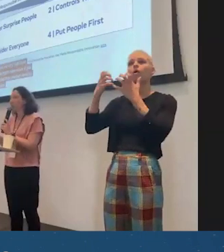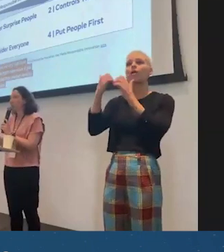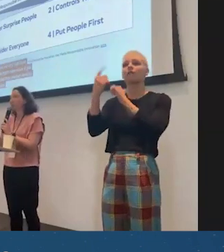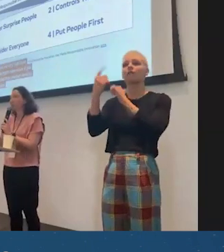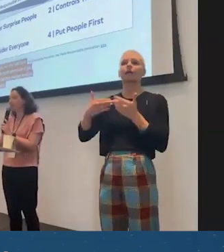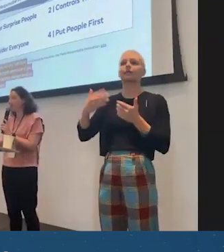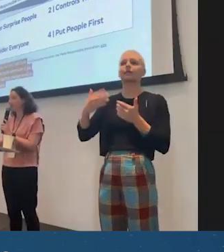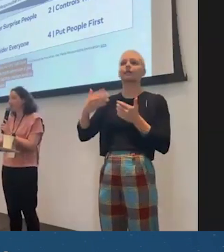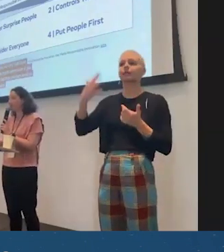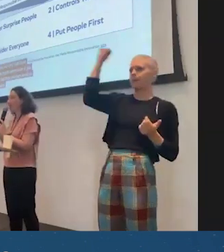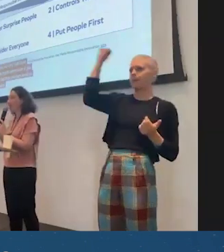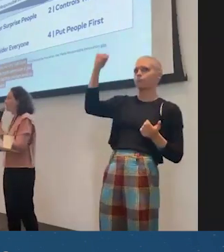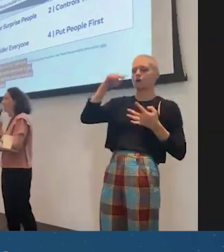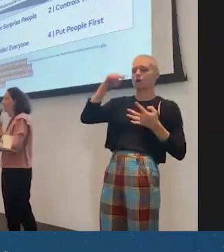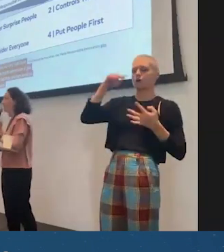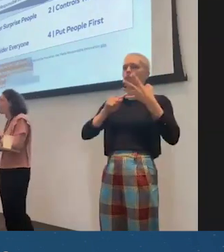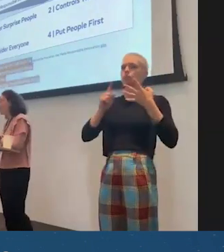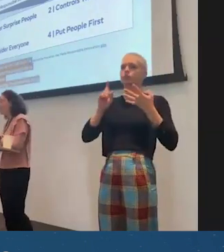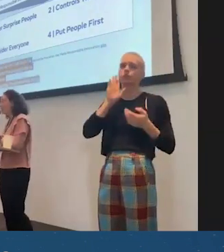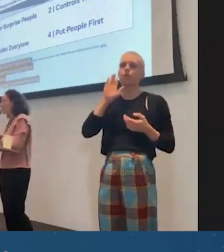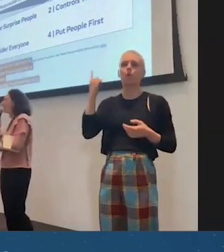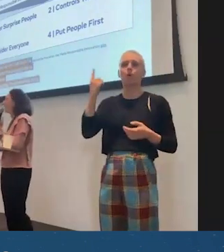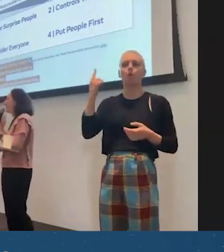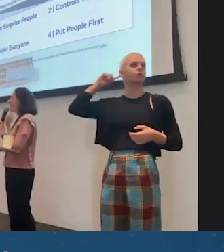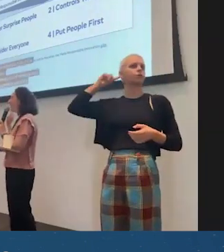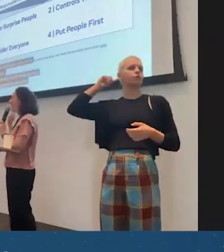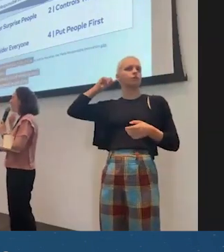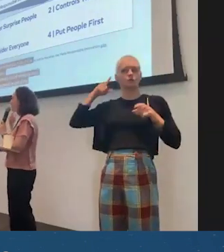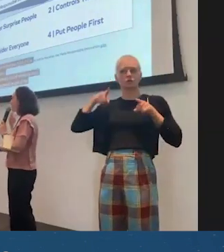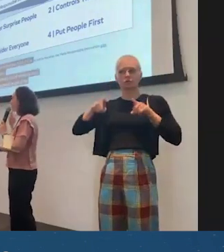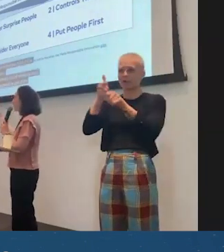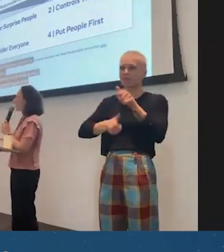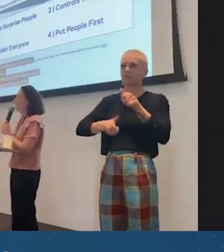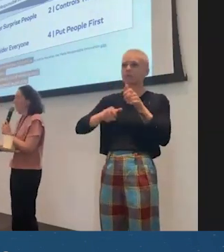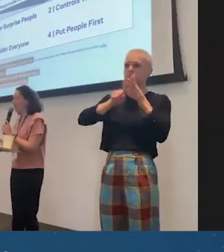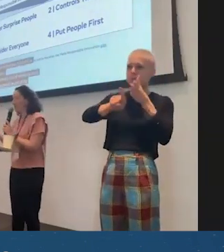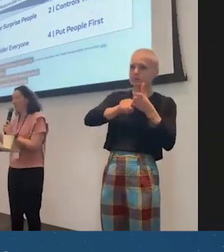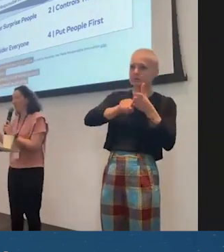for every researcher, every scientist, every QA person,